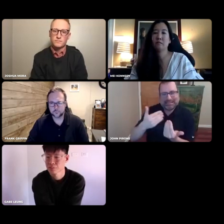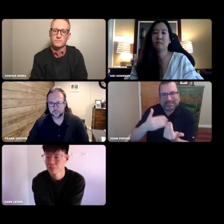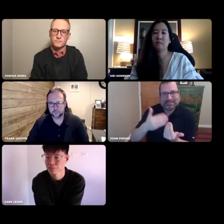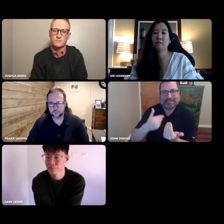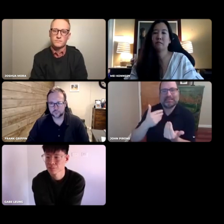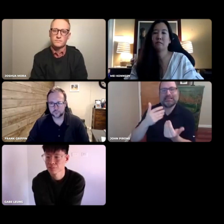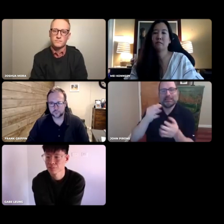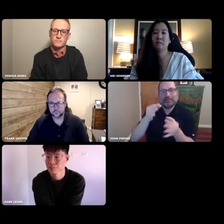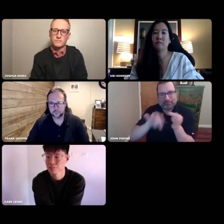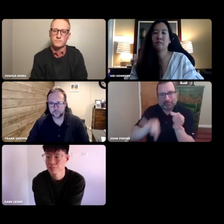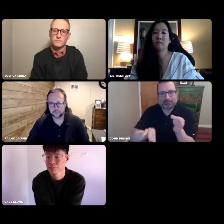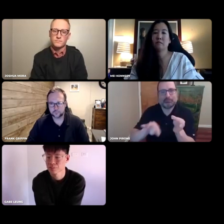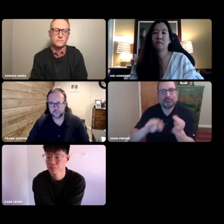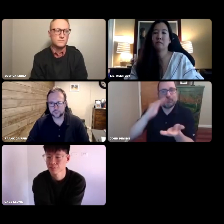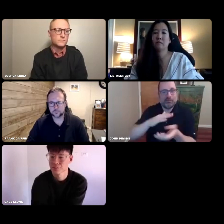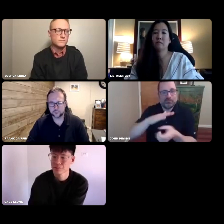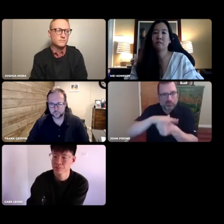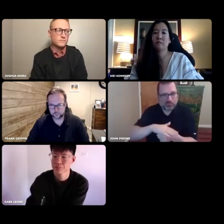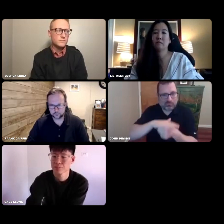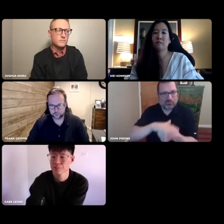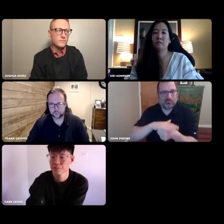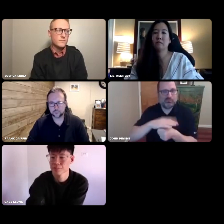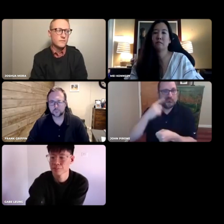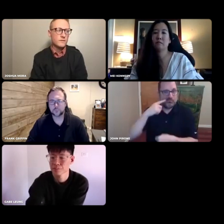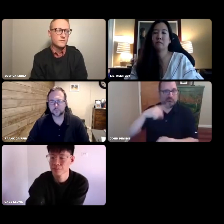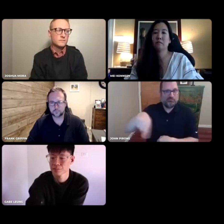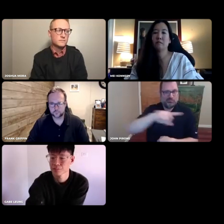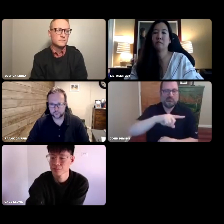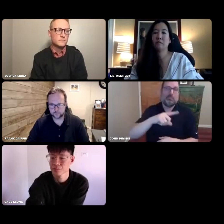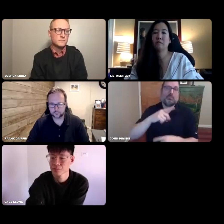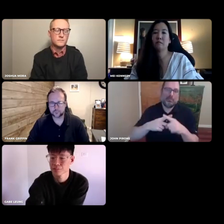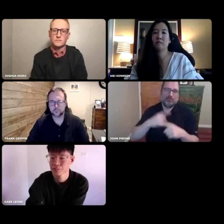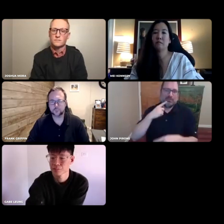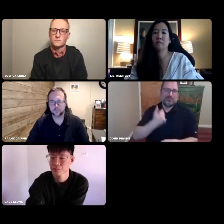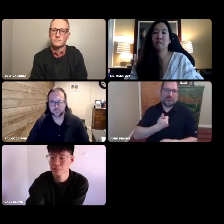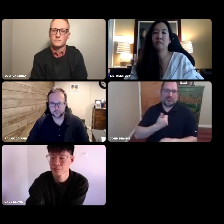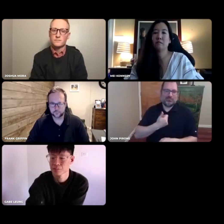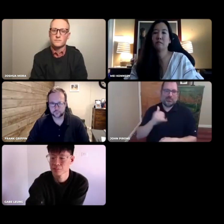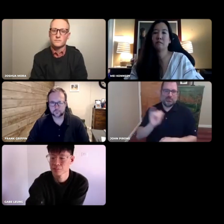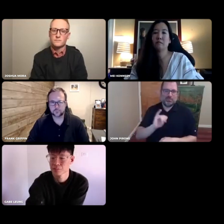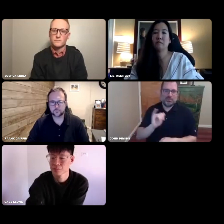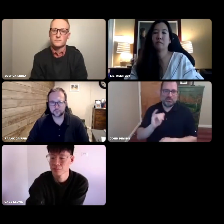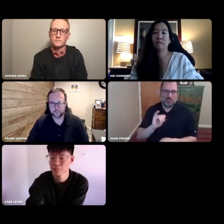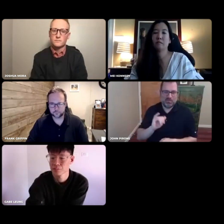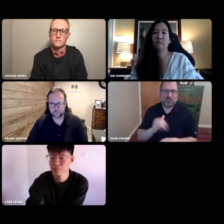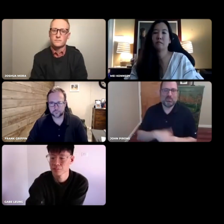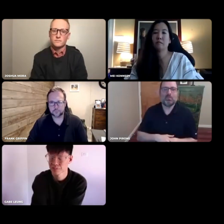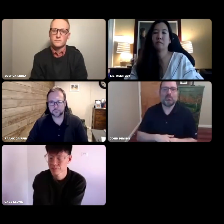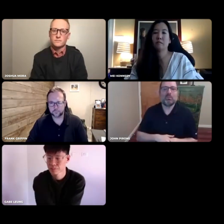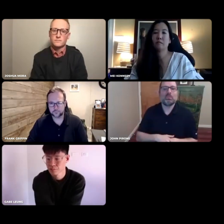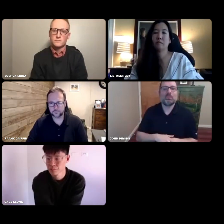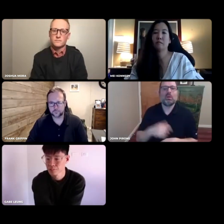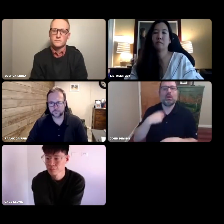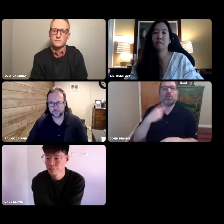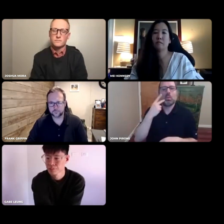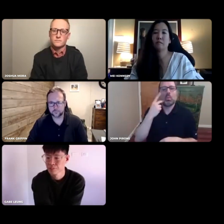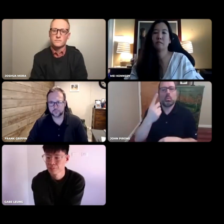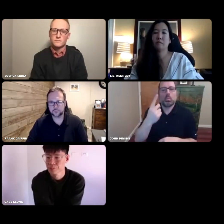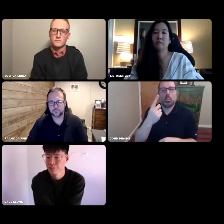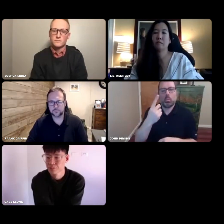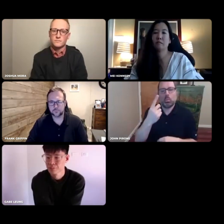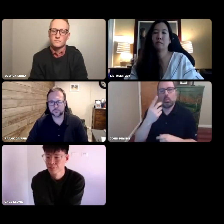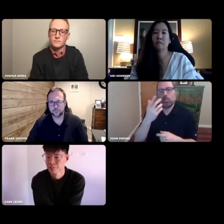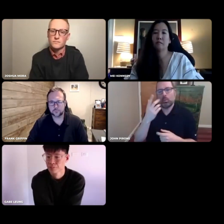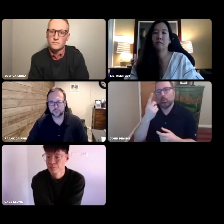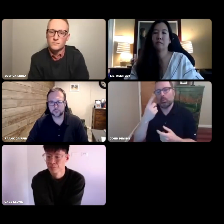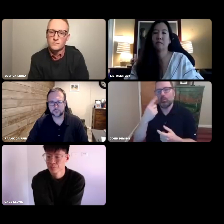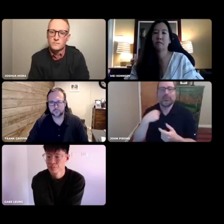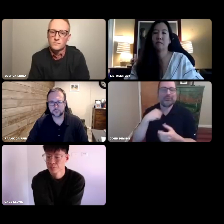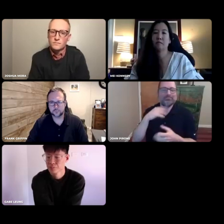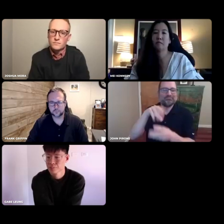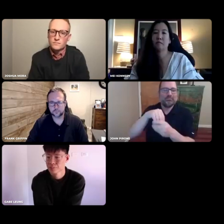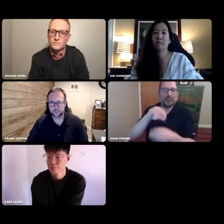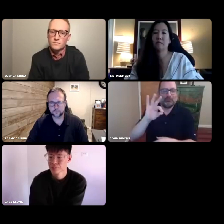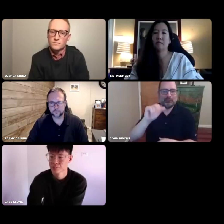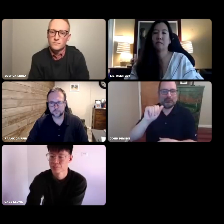That's a priority: Make things easy and less stressful for them, and yourself as well.